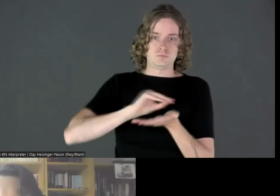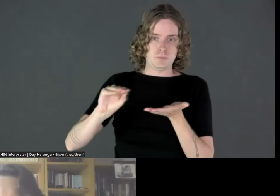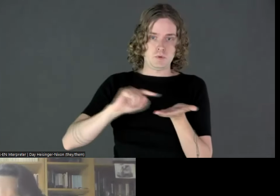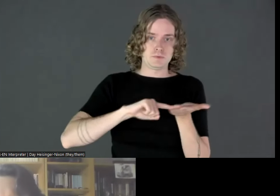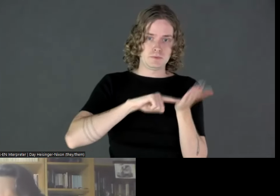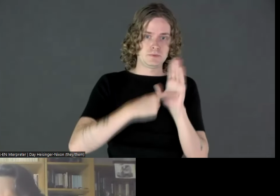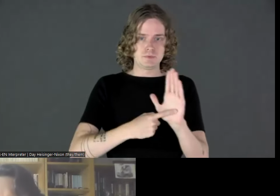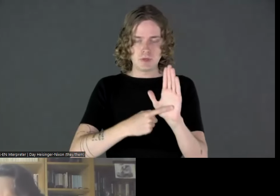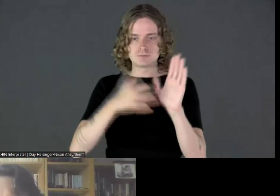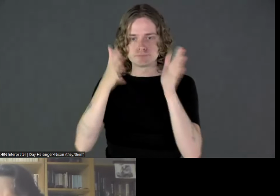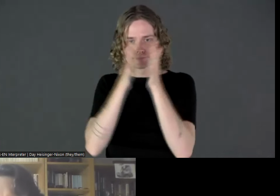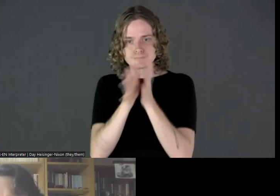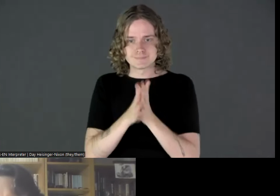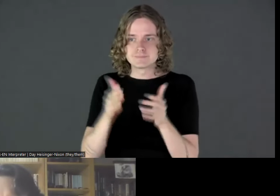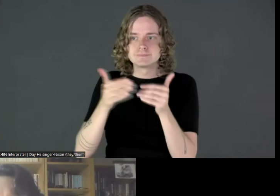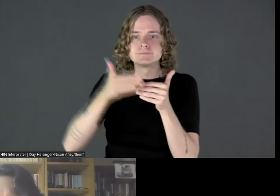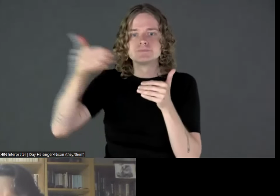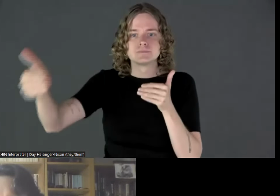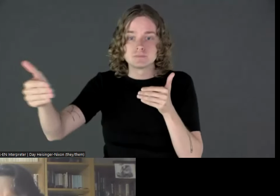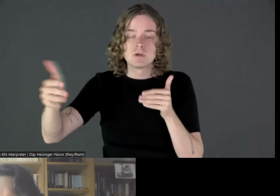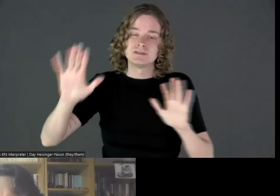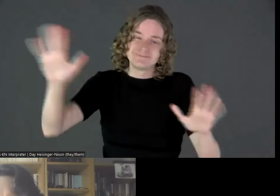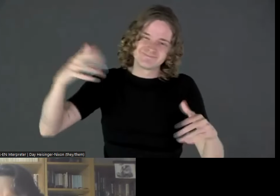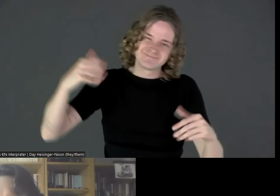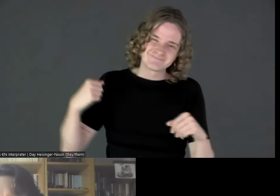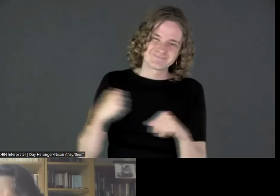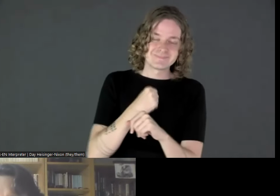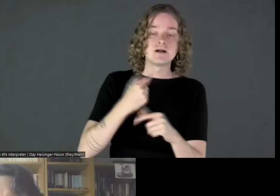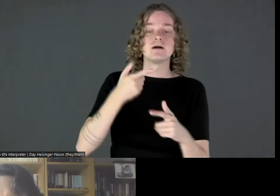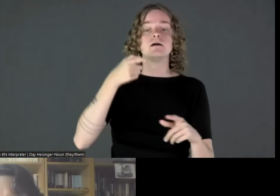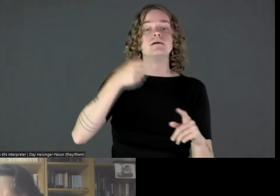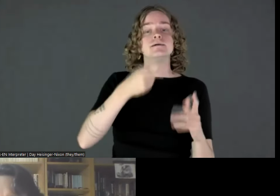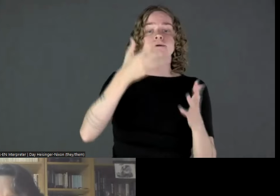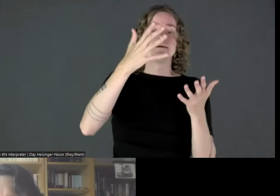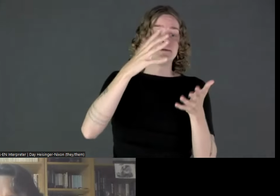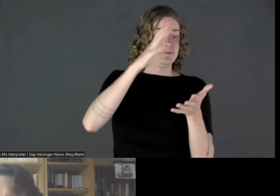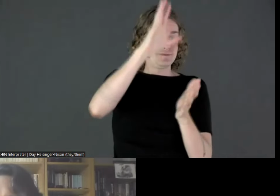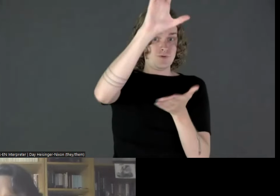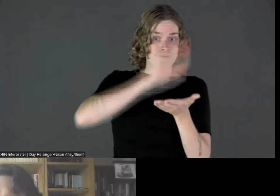Unfortunately the report is not ready to be shared. We will share through the DRG. Stay